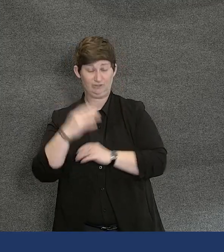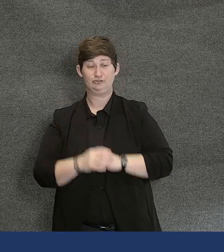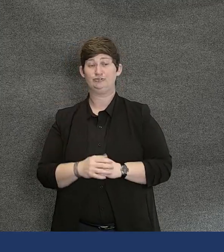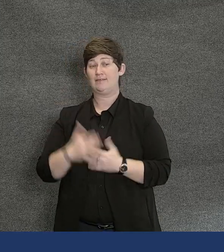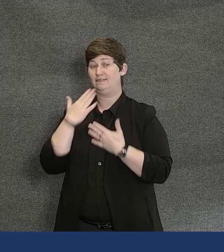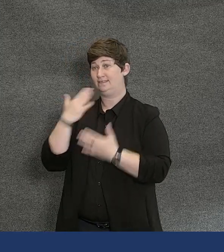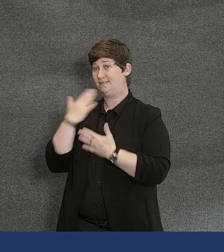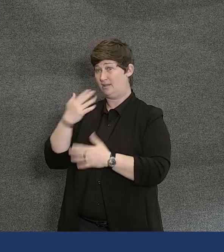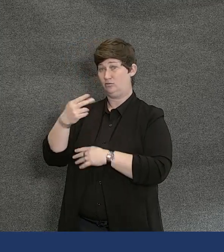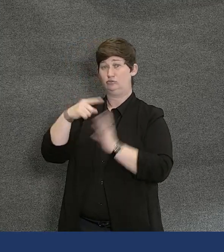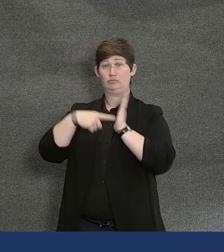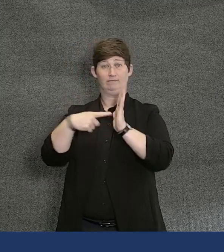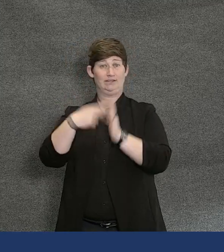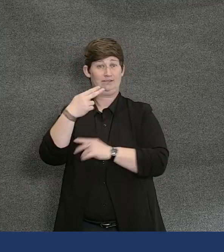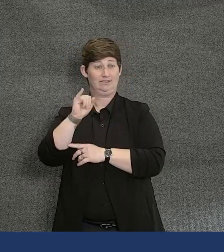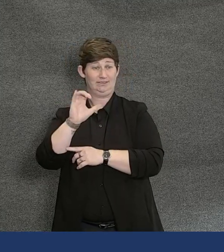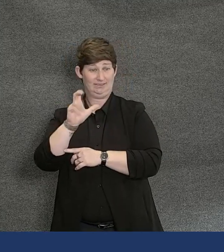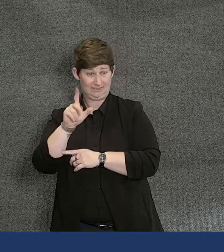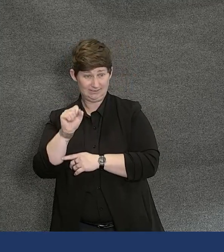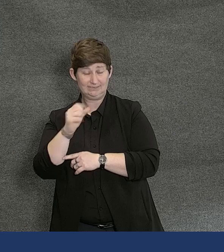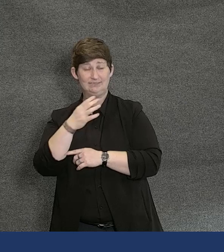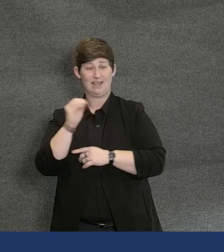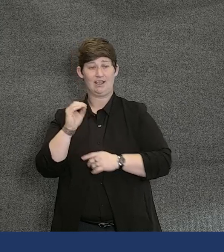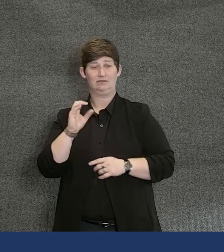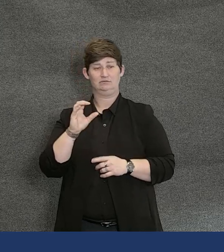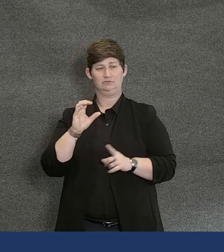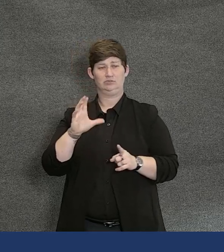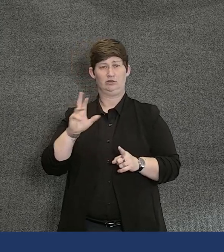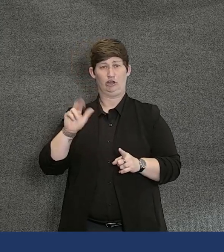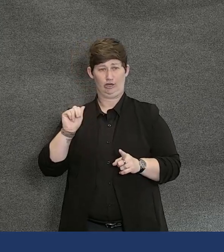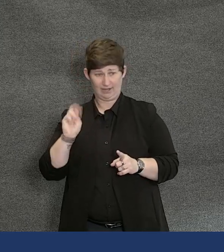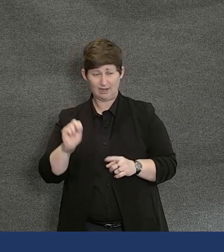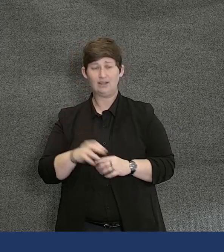because I wrote myself a post-it as you were speaking,